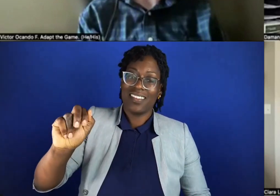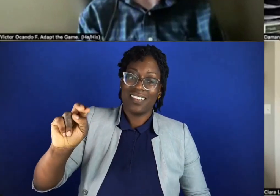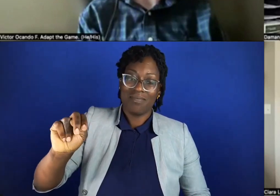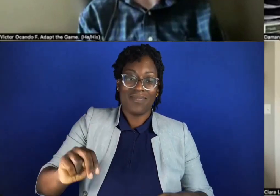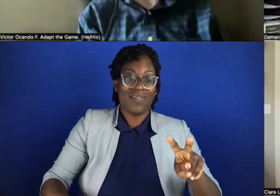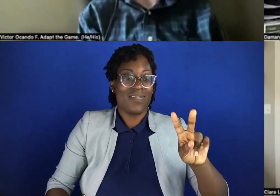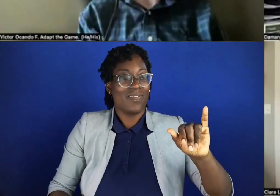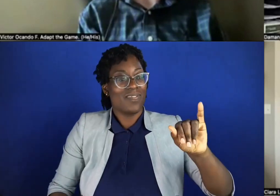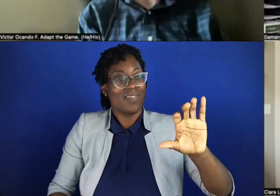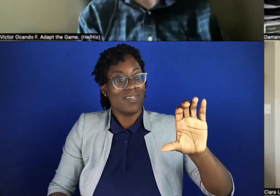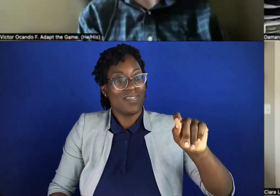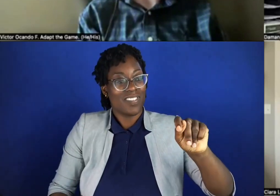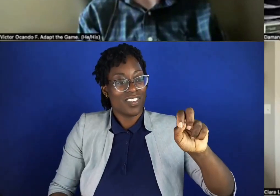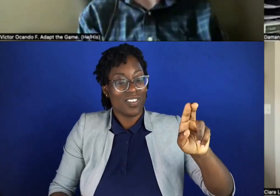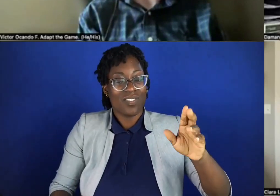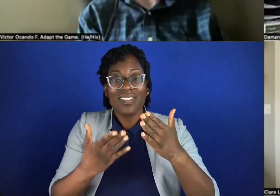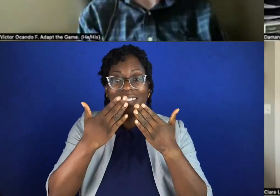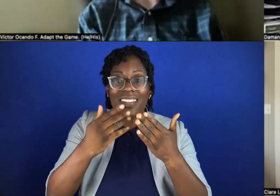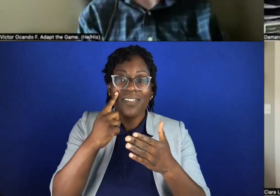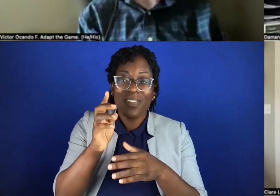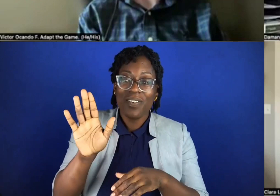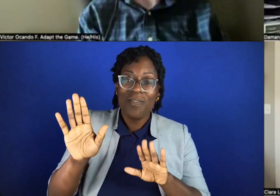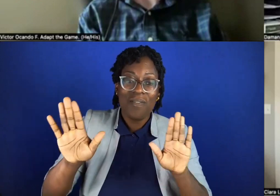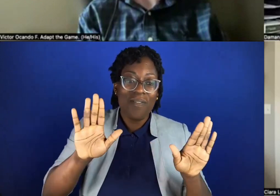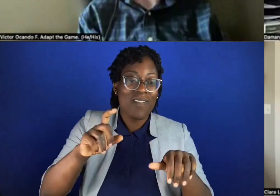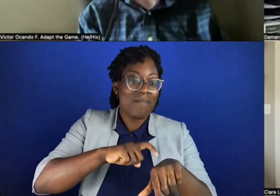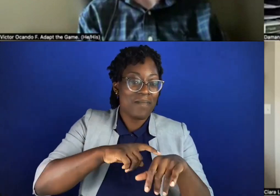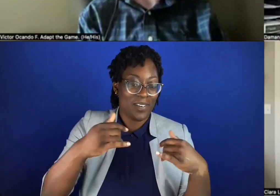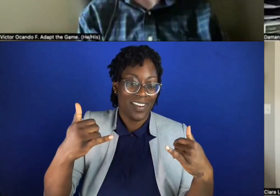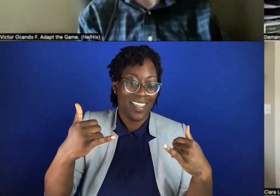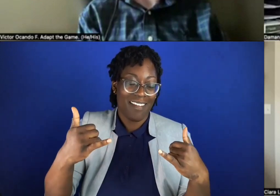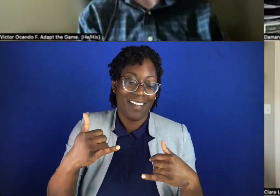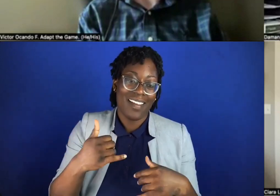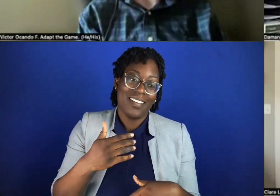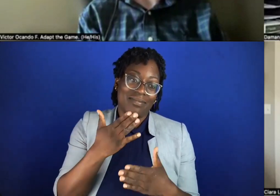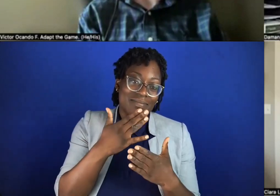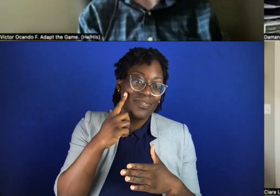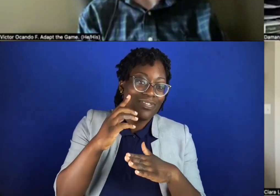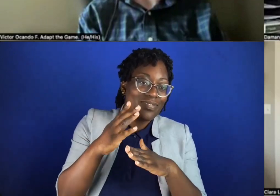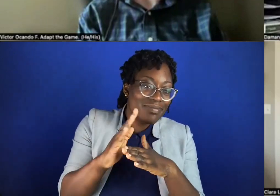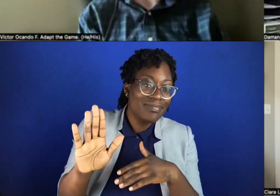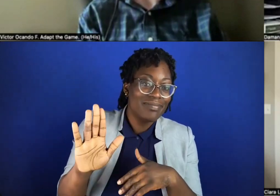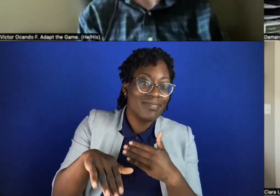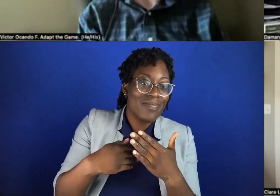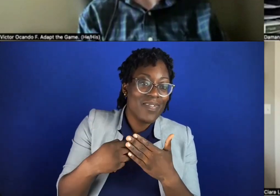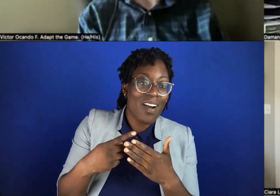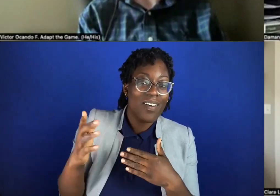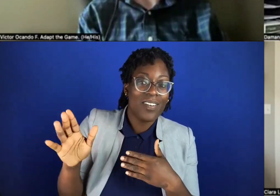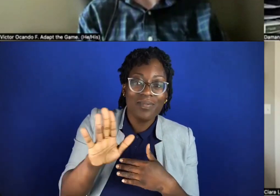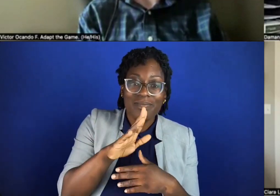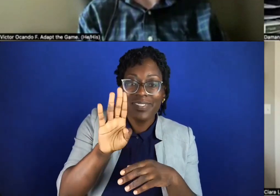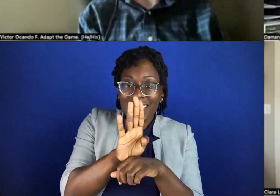time today. I appreciate the both of you sharing about your businesses, how you got started,